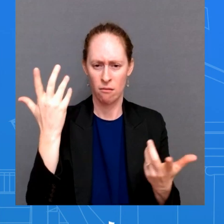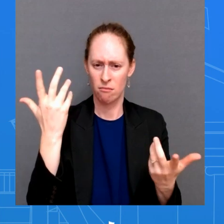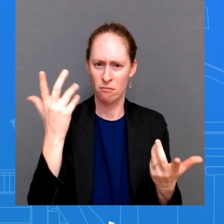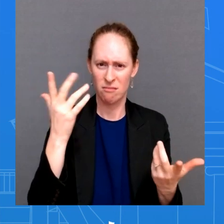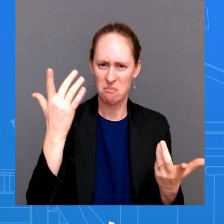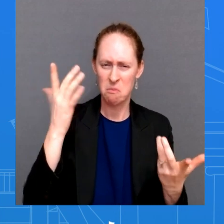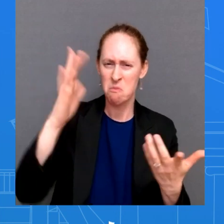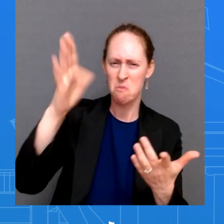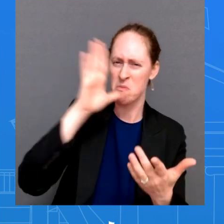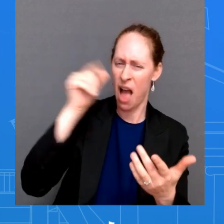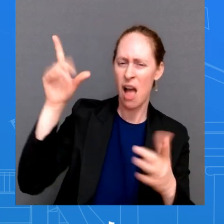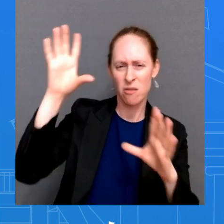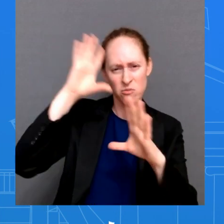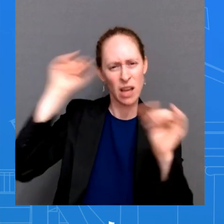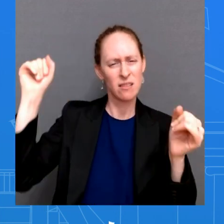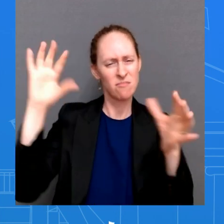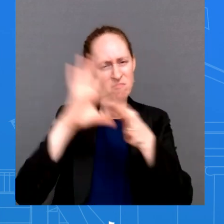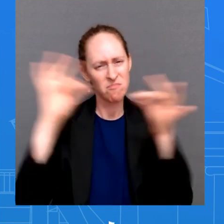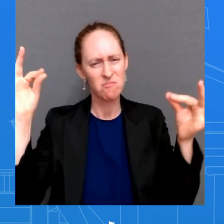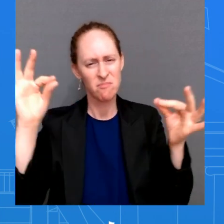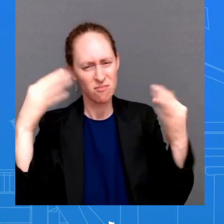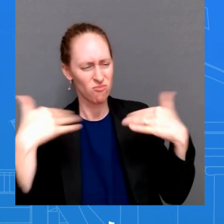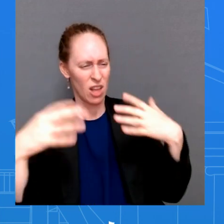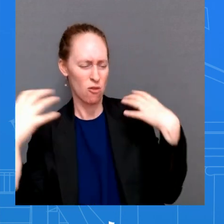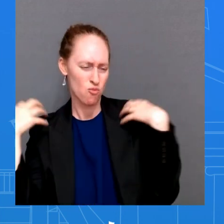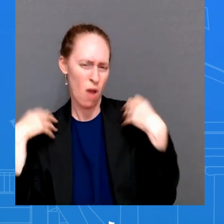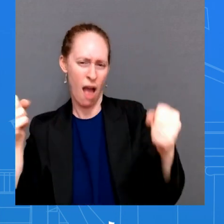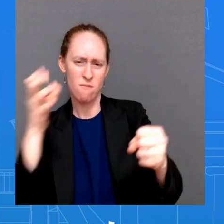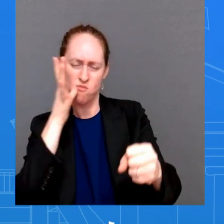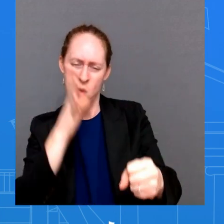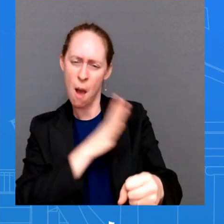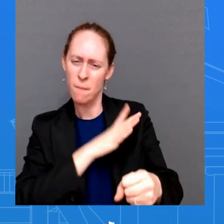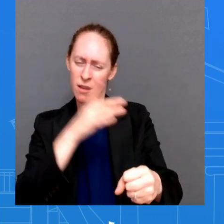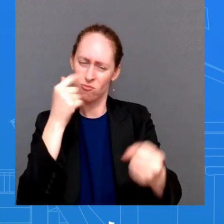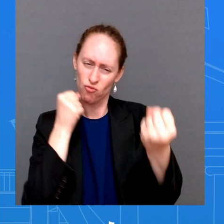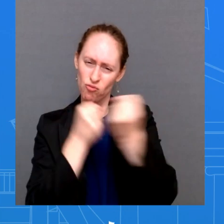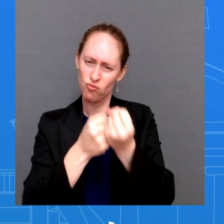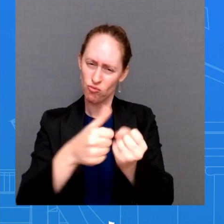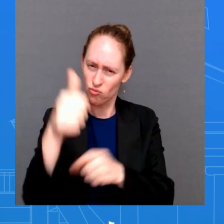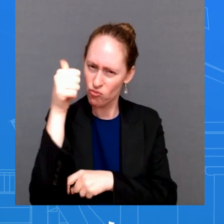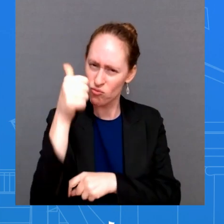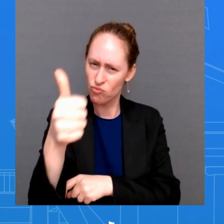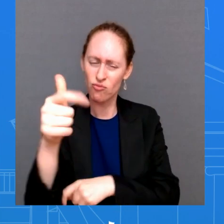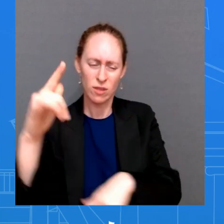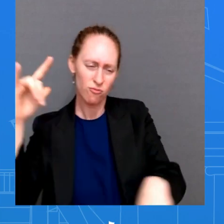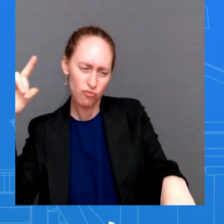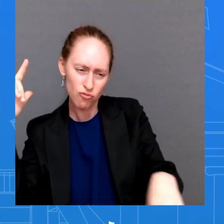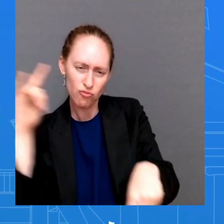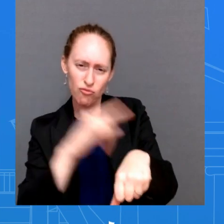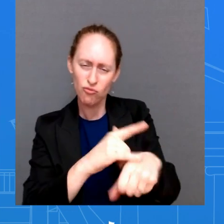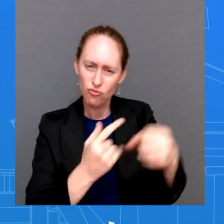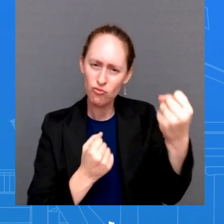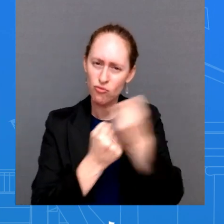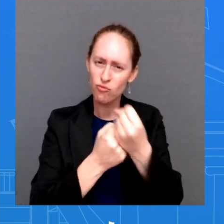and I think it's great that she went," like so many others on -- Ms. Jean-Pierre: I think the President thinks that Speaker Pelosi is a great trailblazer.